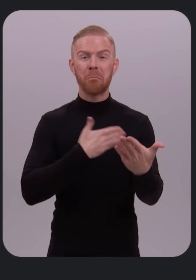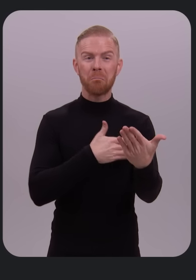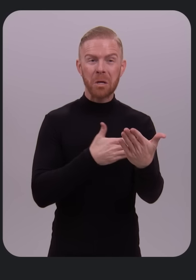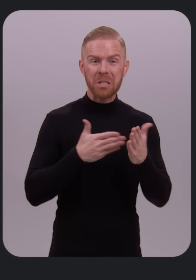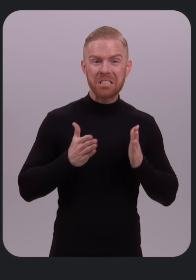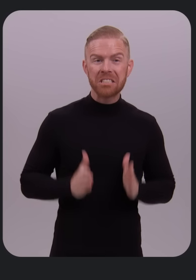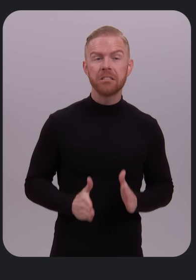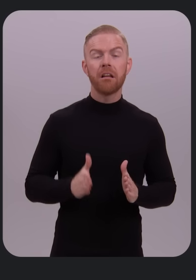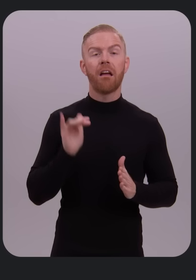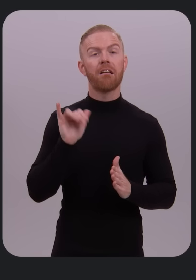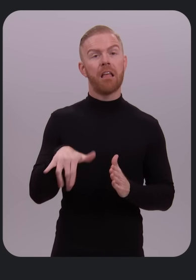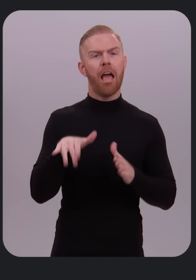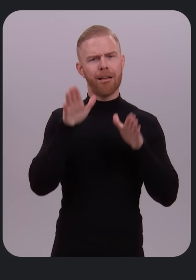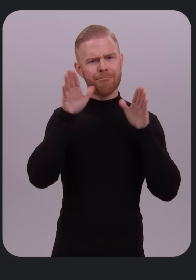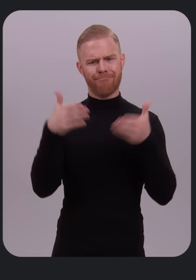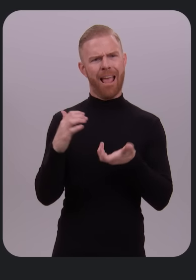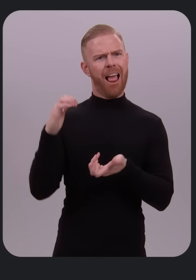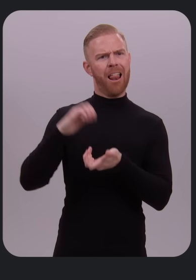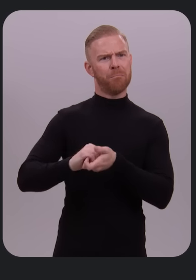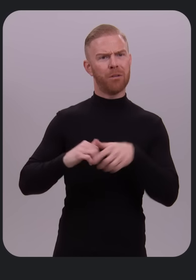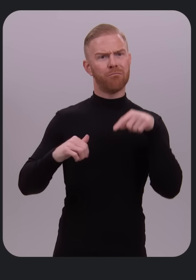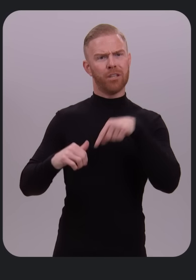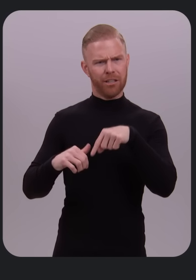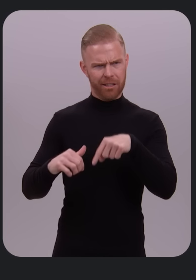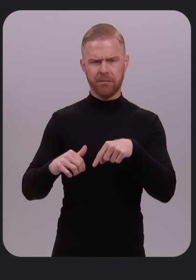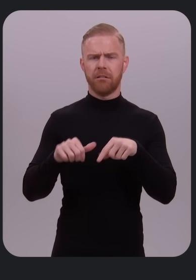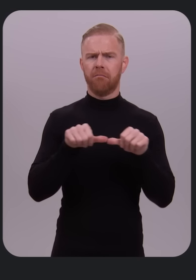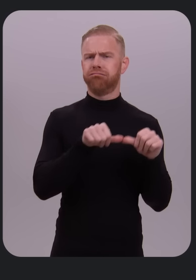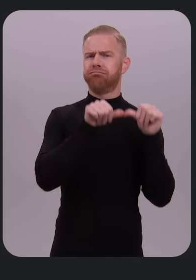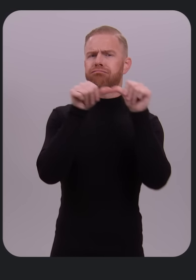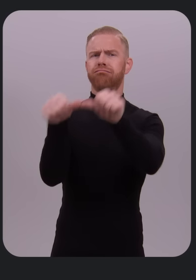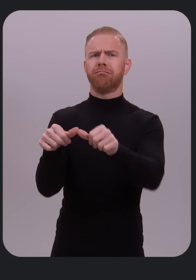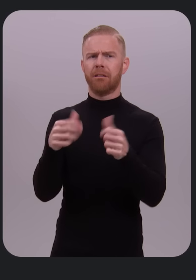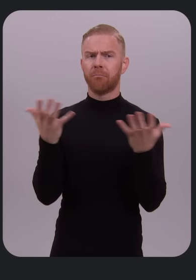This focus on collaboration carries over not just into what we build, but how.